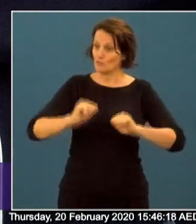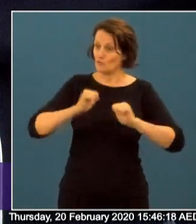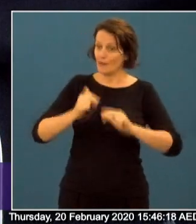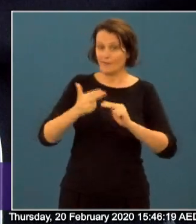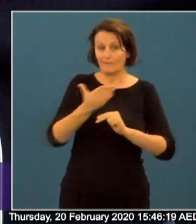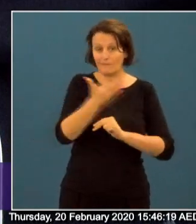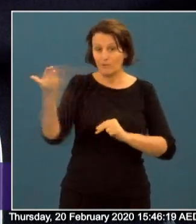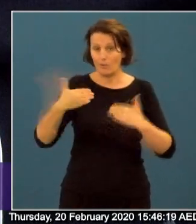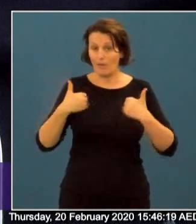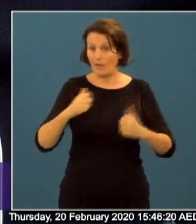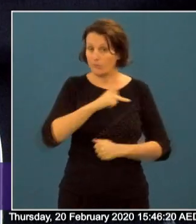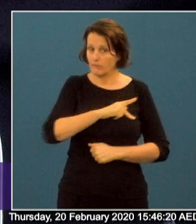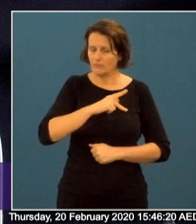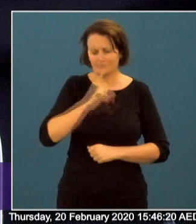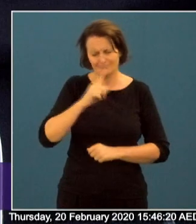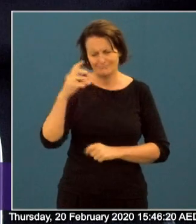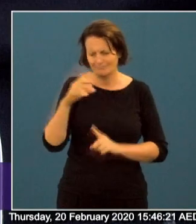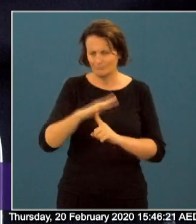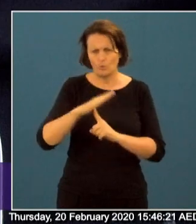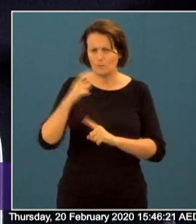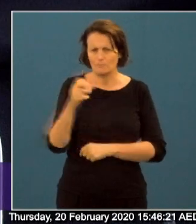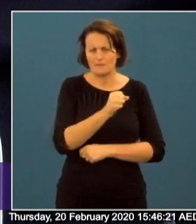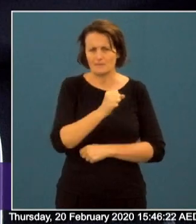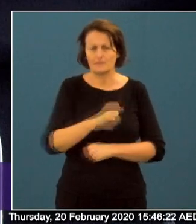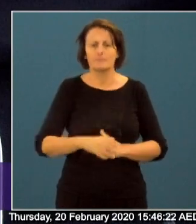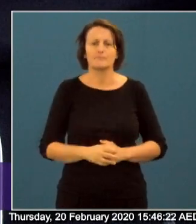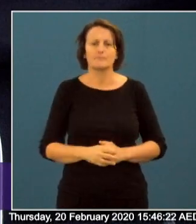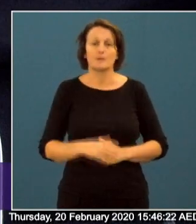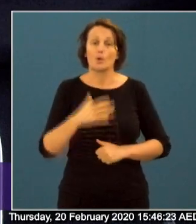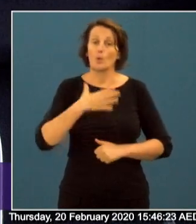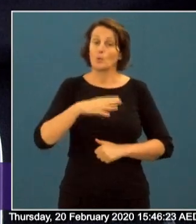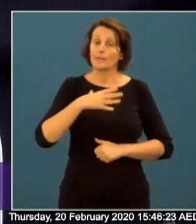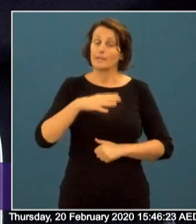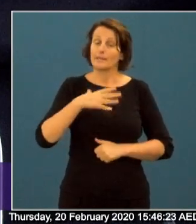I think we need to systematise and implement effectively some of